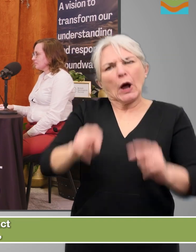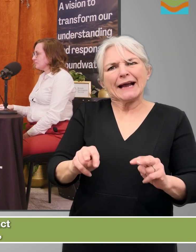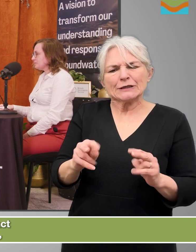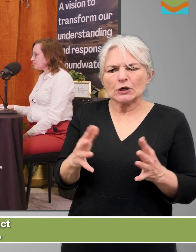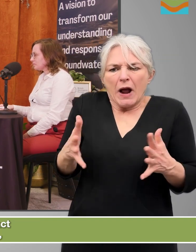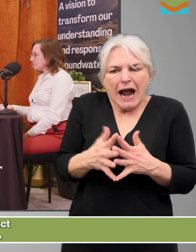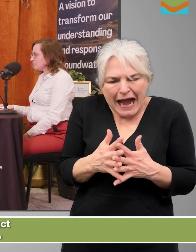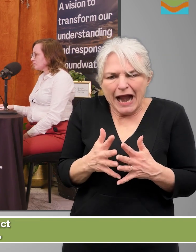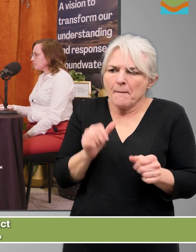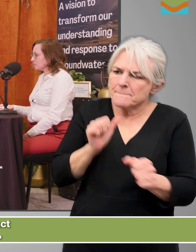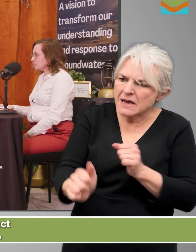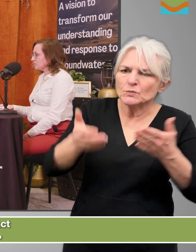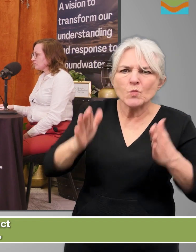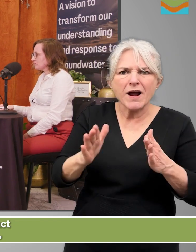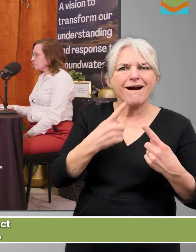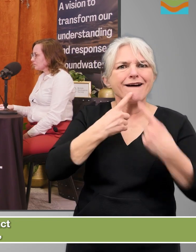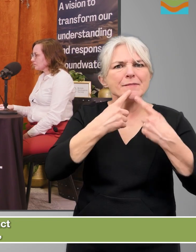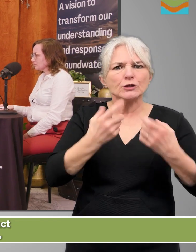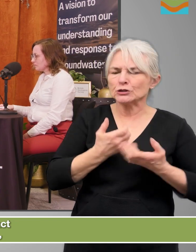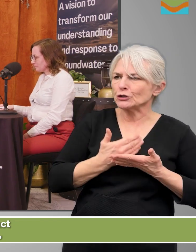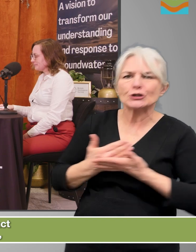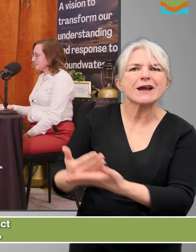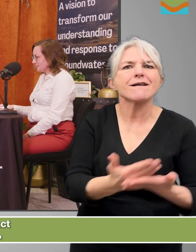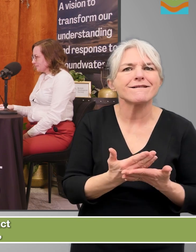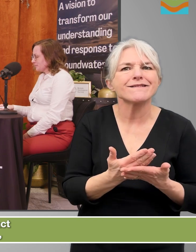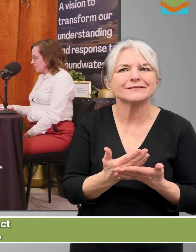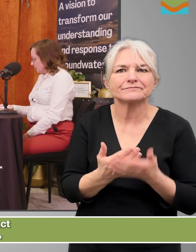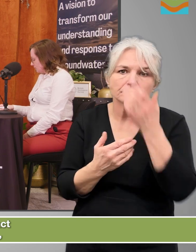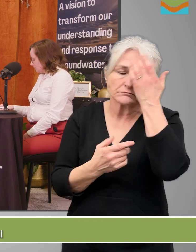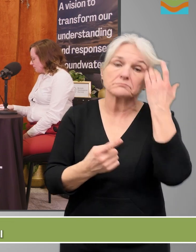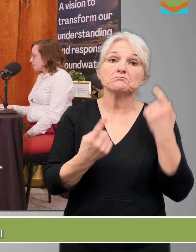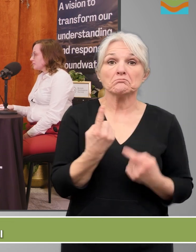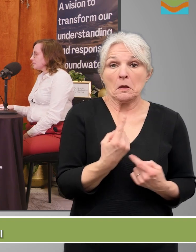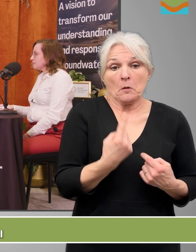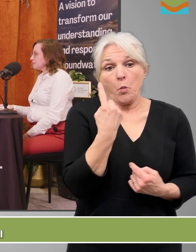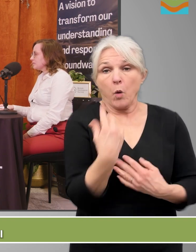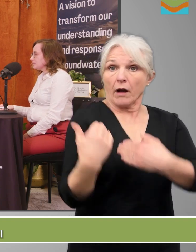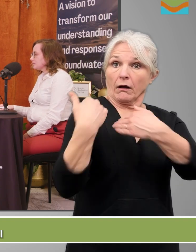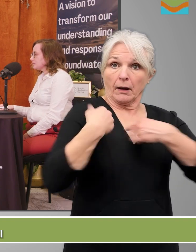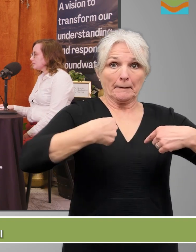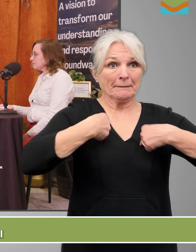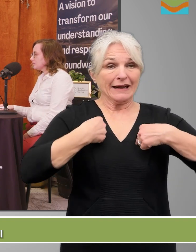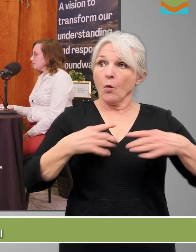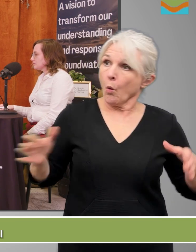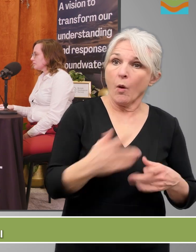That single point of contact and single point of data, is the idea that that central point is where all